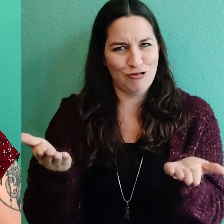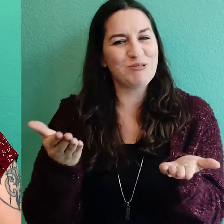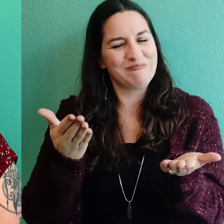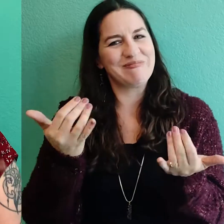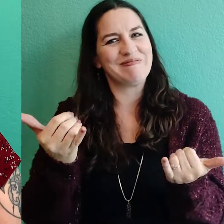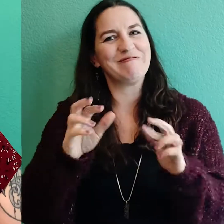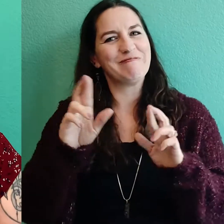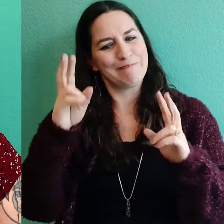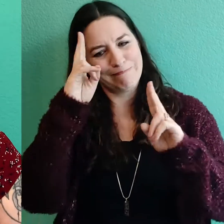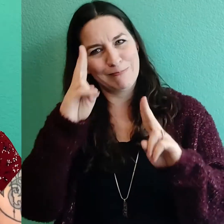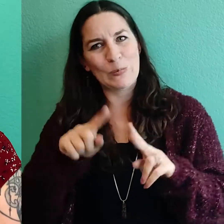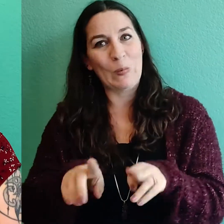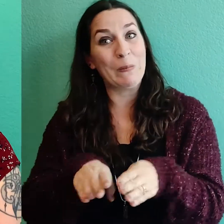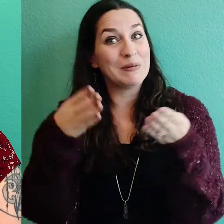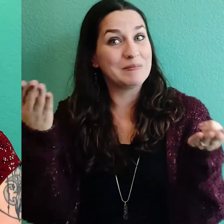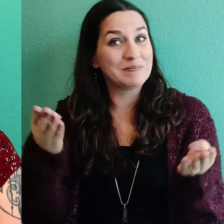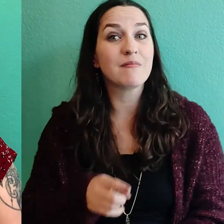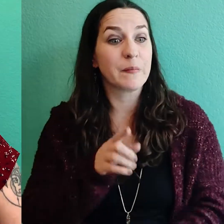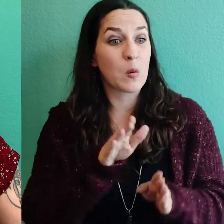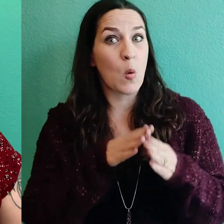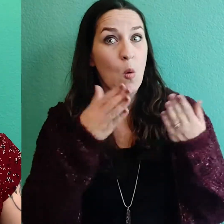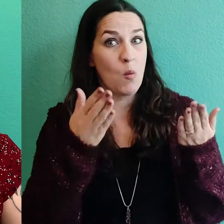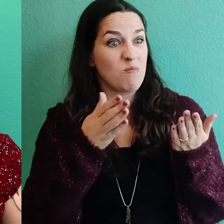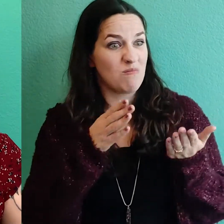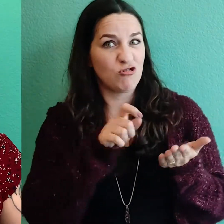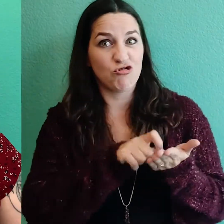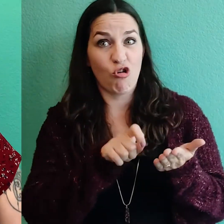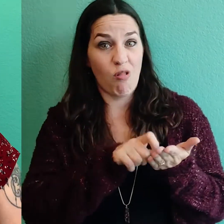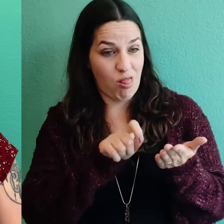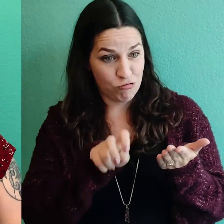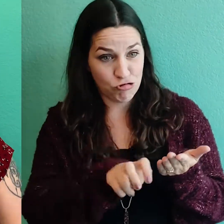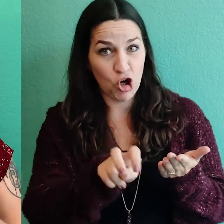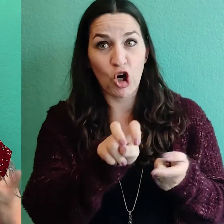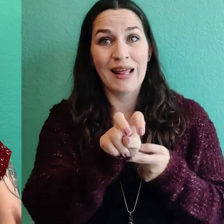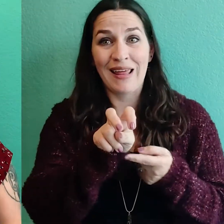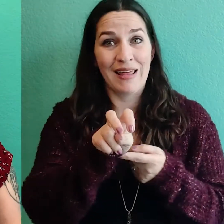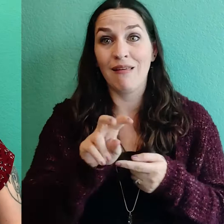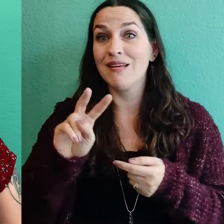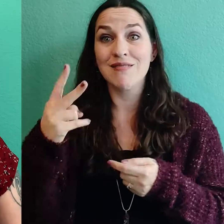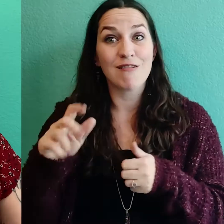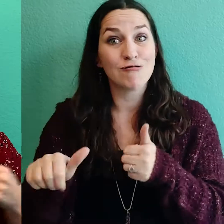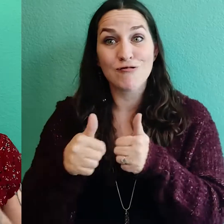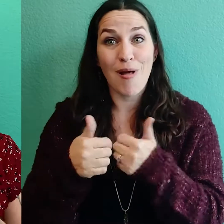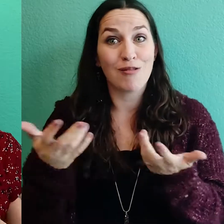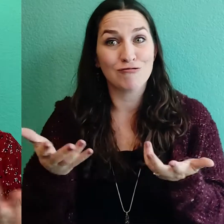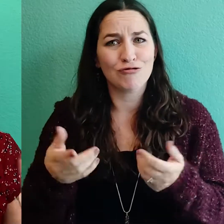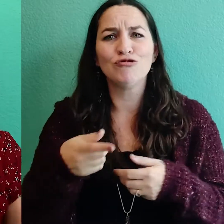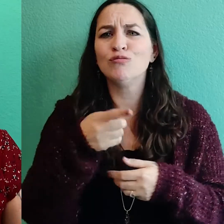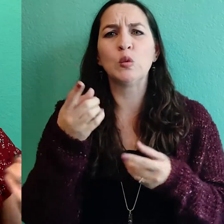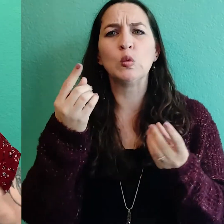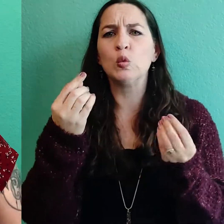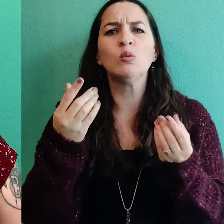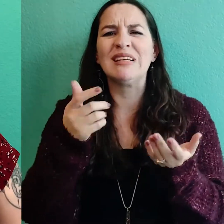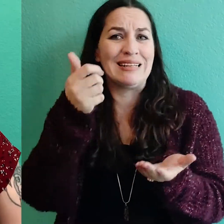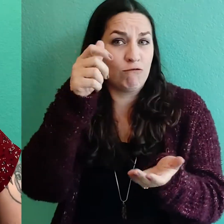That is how you're going to christen your journal. My second challenge for you is on another page, a random page, any page at all to explore